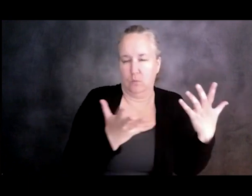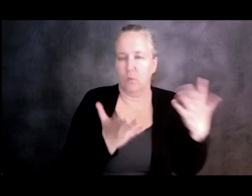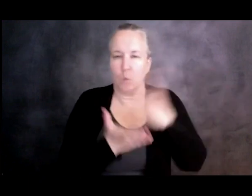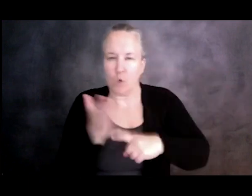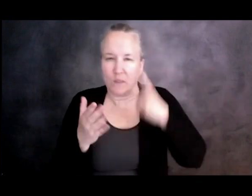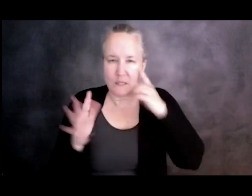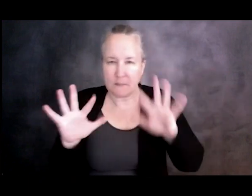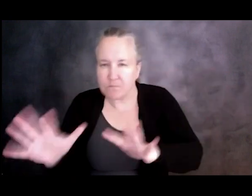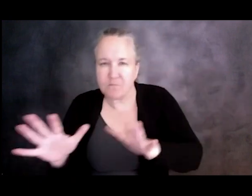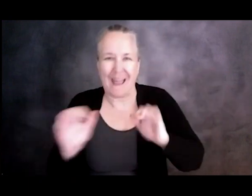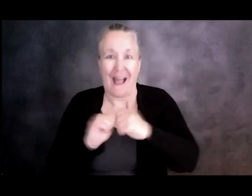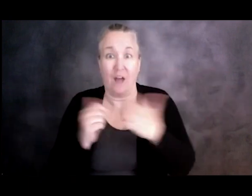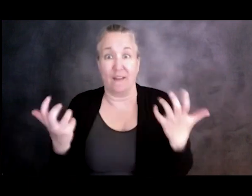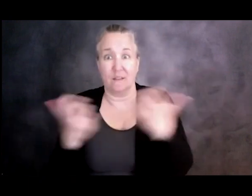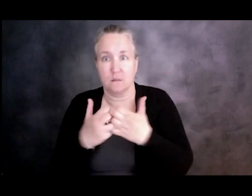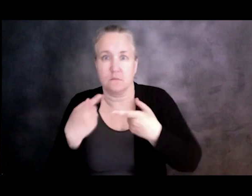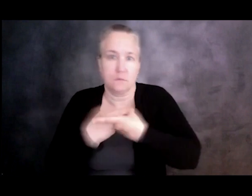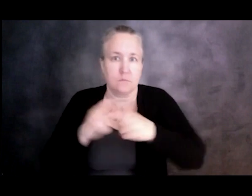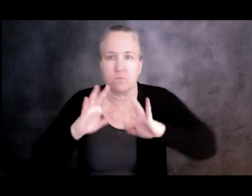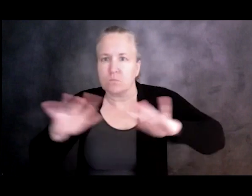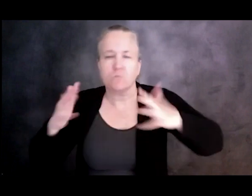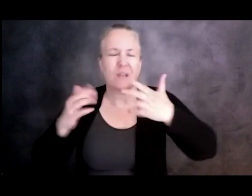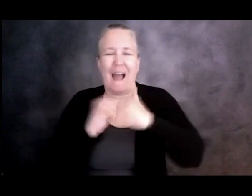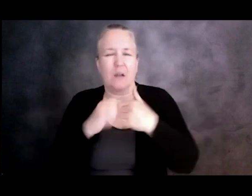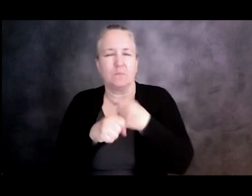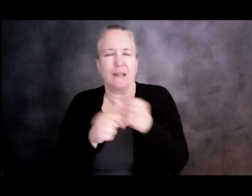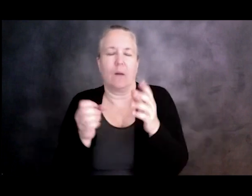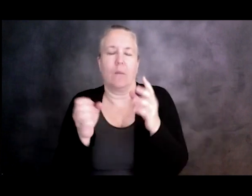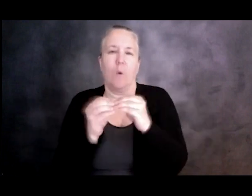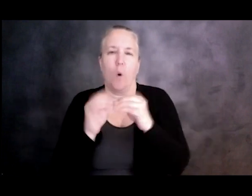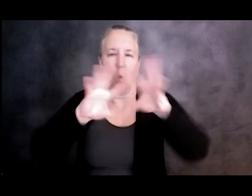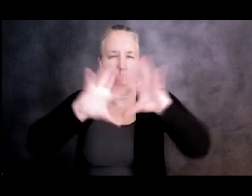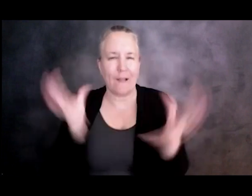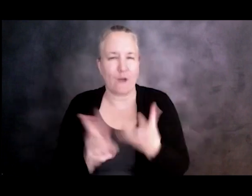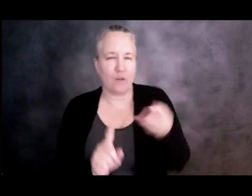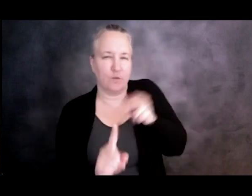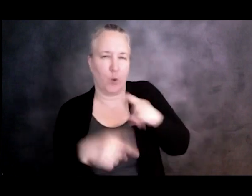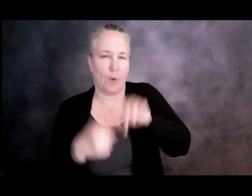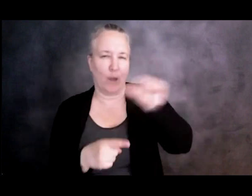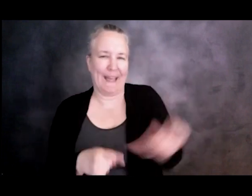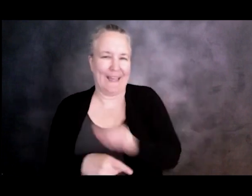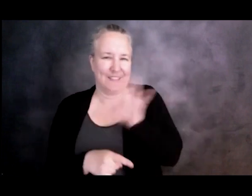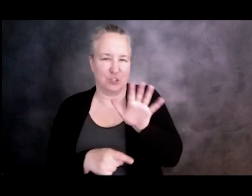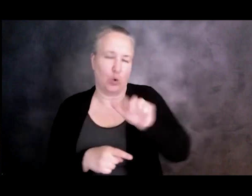and also, how they work together to portray a more well-rounded view of Asians and Asian-Americans?